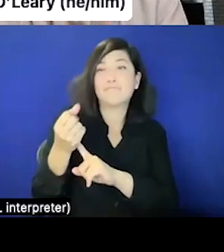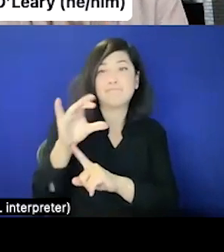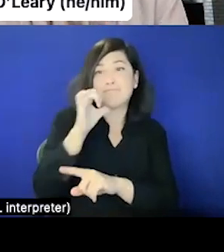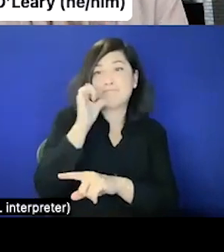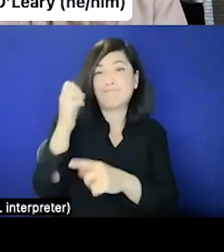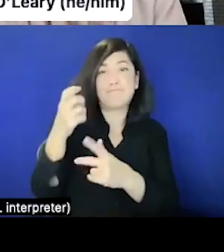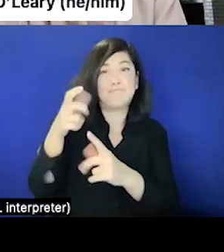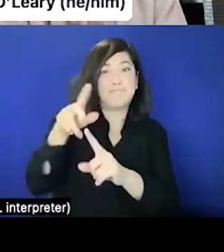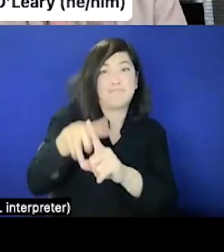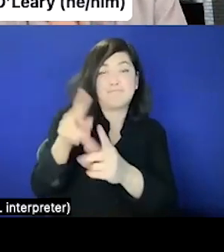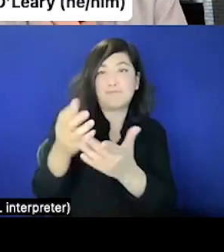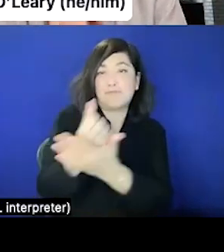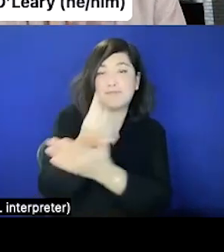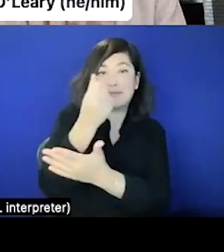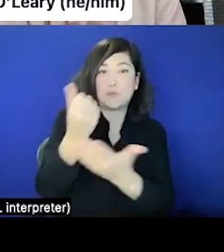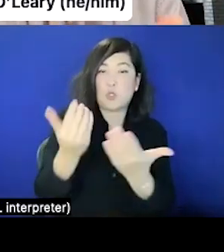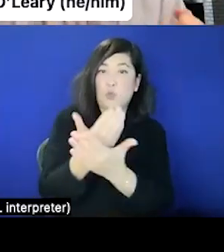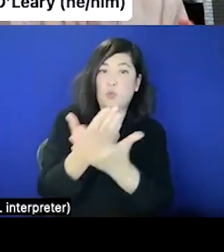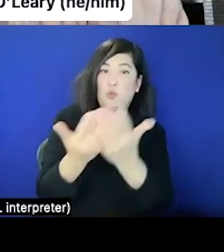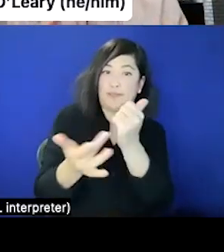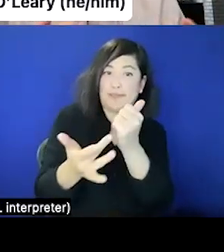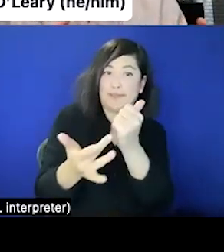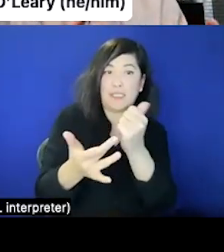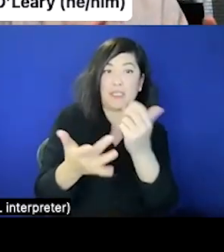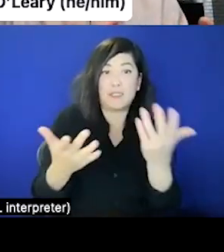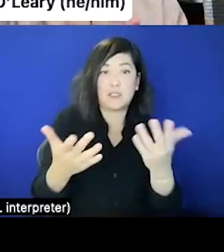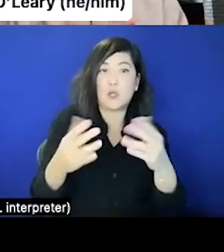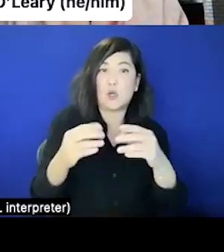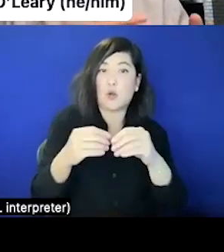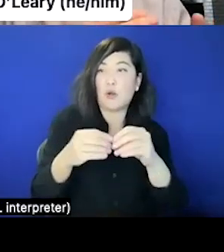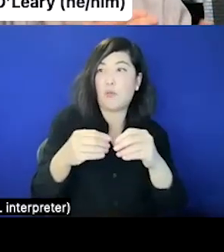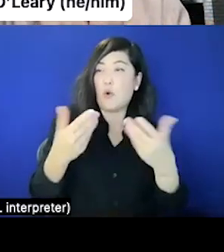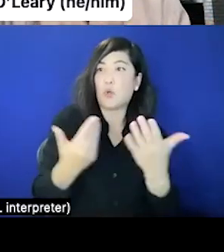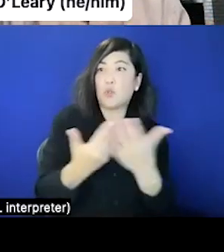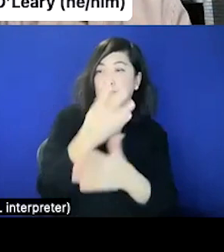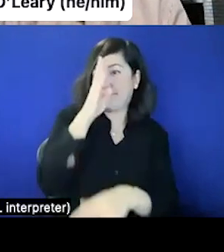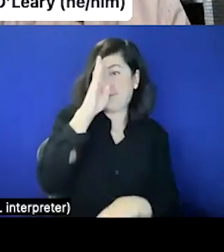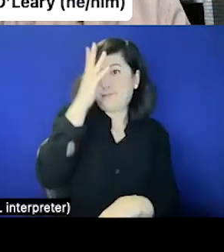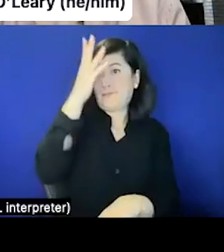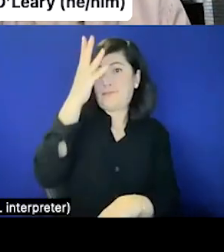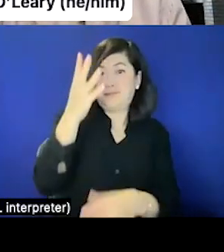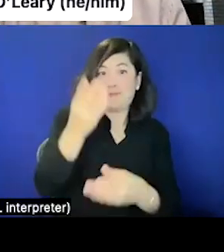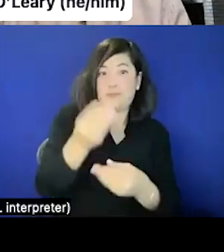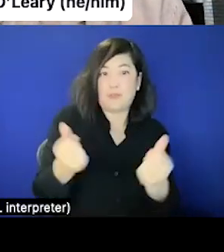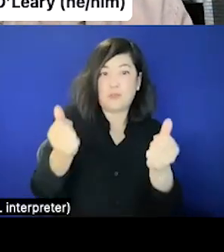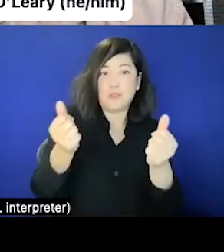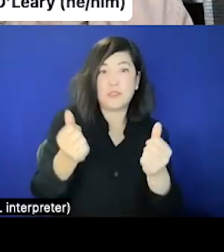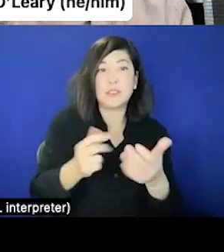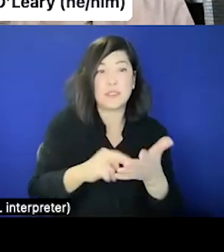these so-called enterprise solutions, and by that I mean an accounting and transaction system,